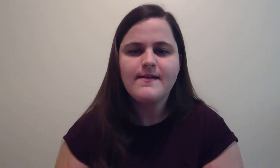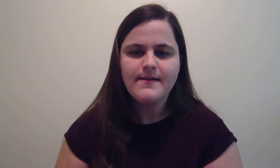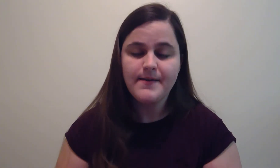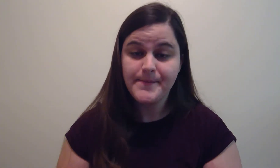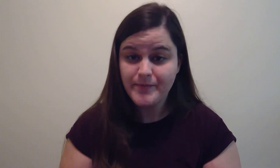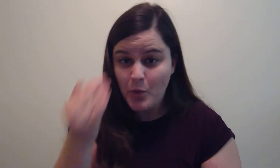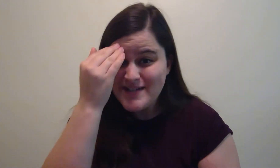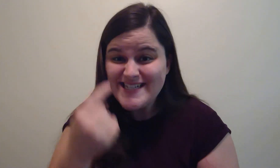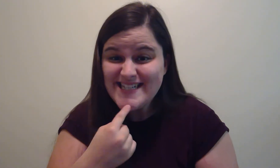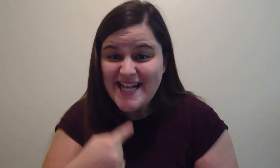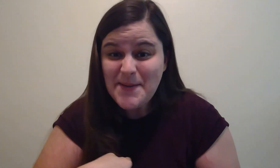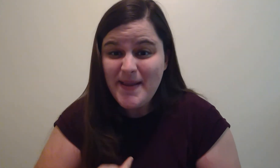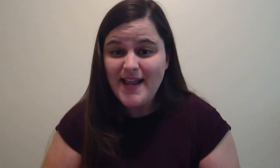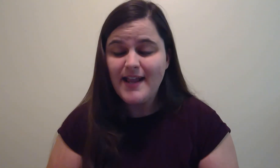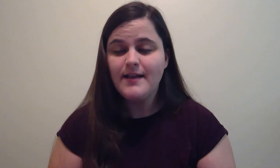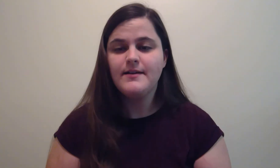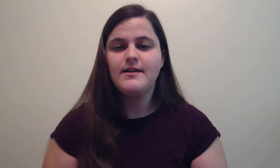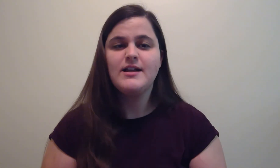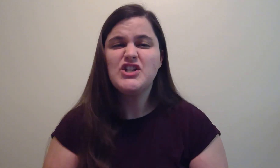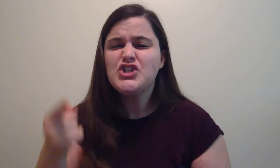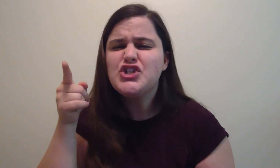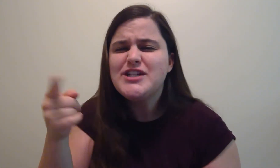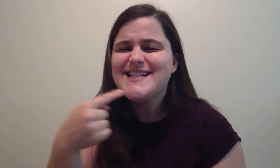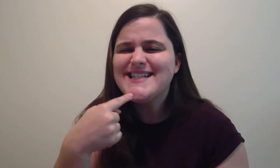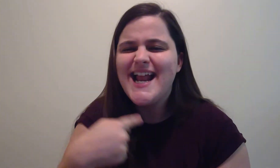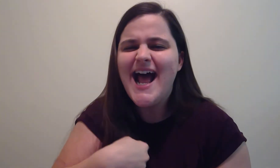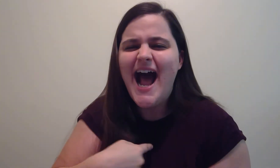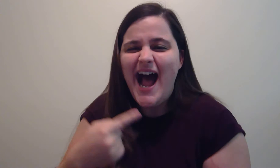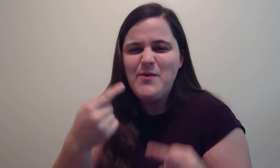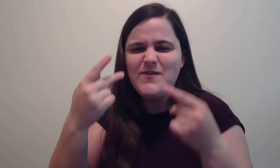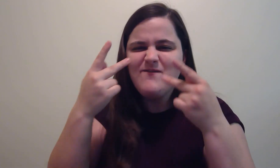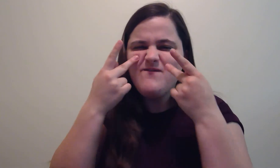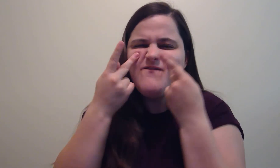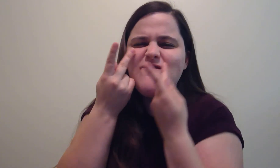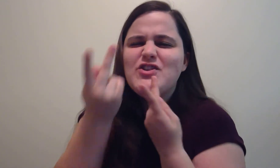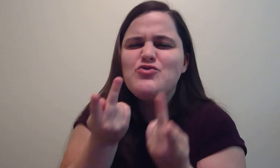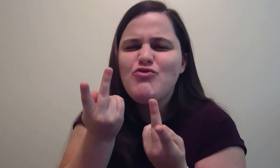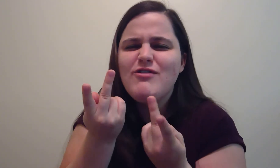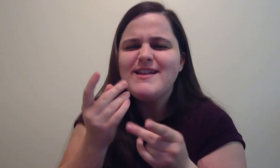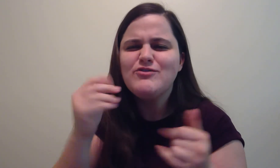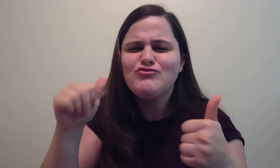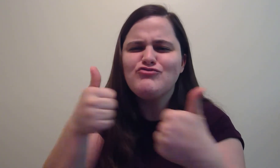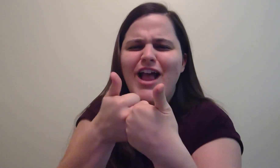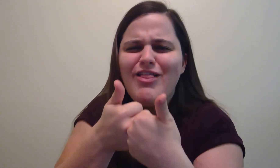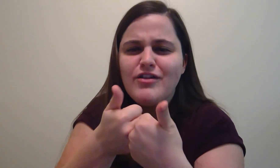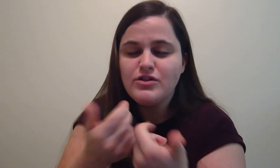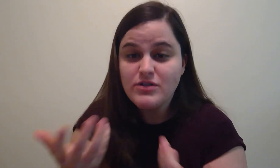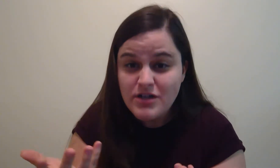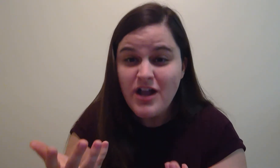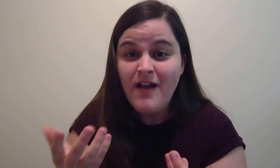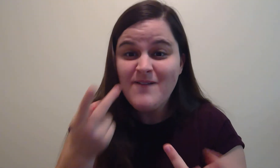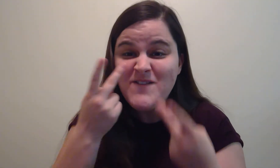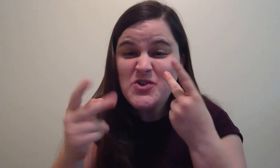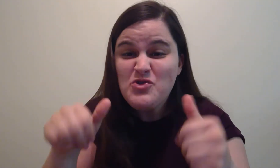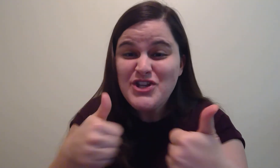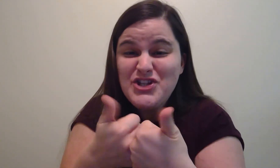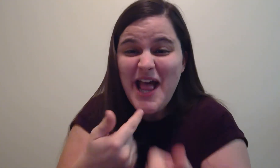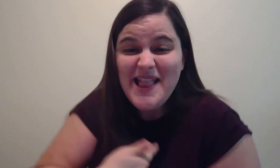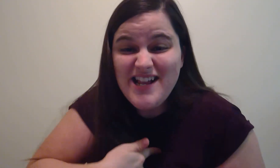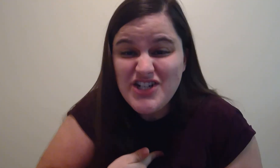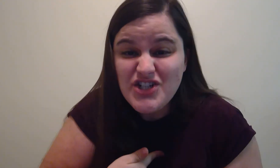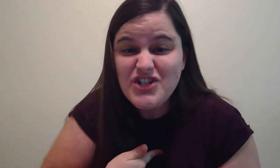And you know what she said? She said I was visually challenged. Visually challenged!